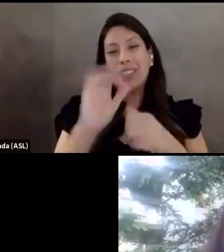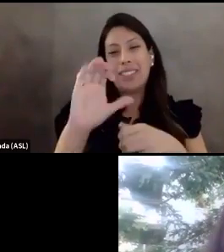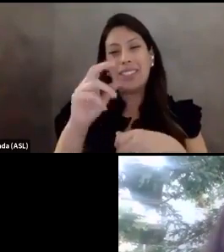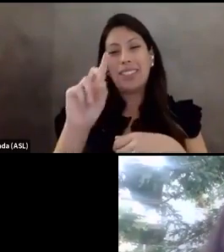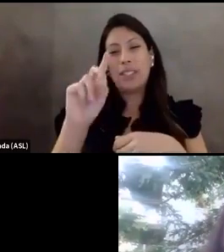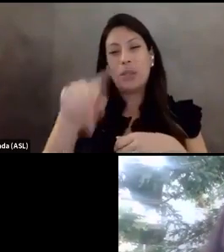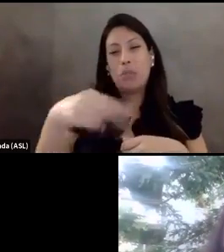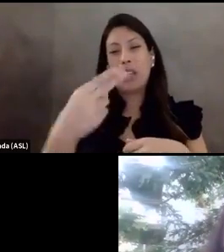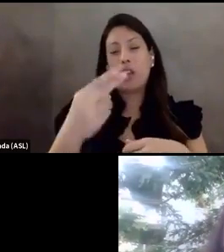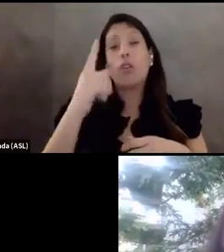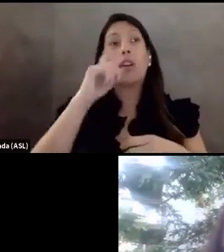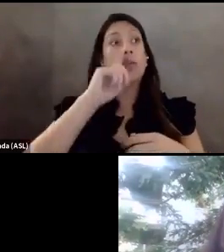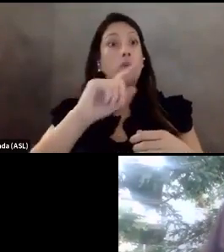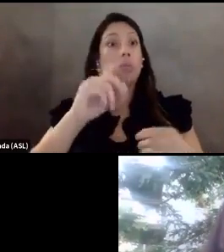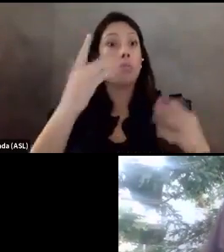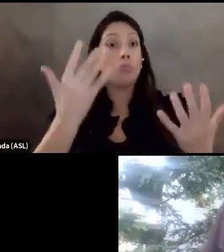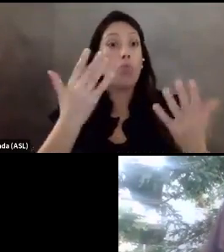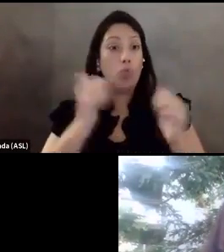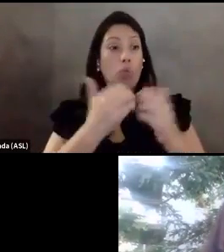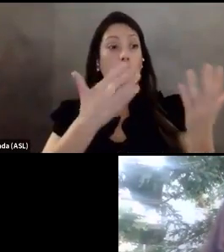And on Tuesday, we submitted